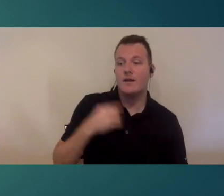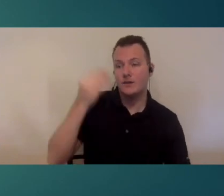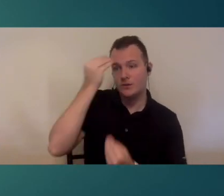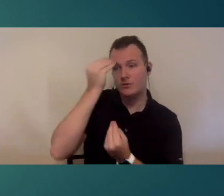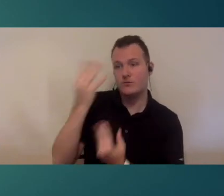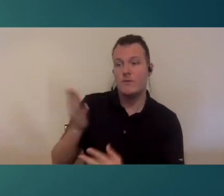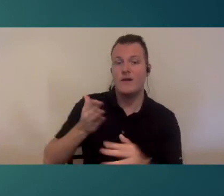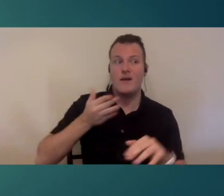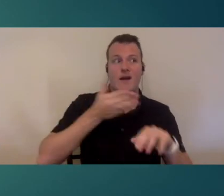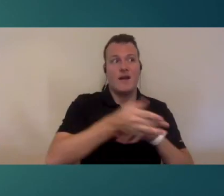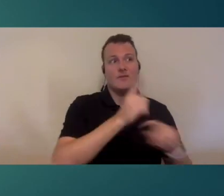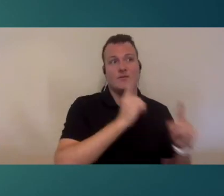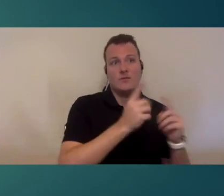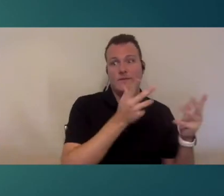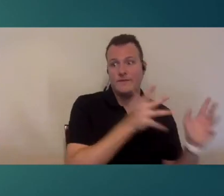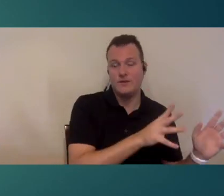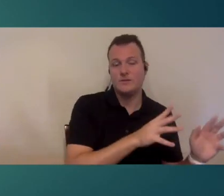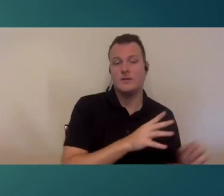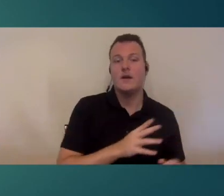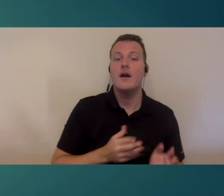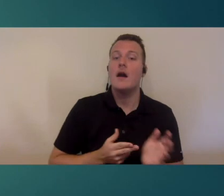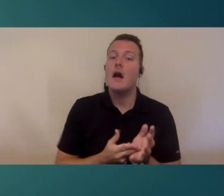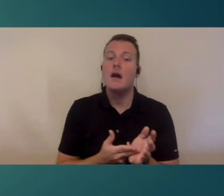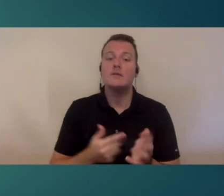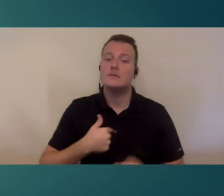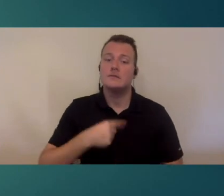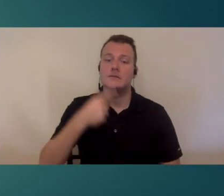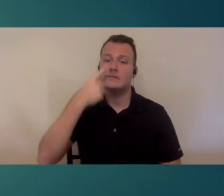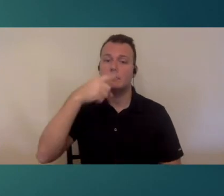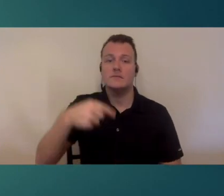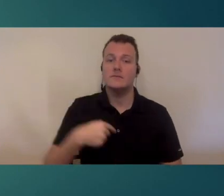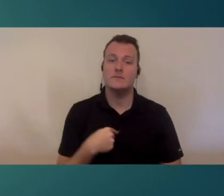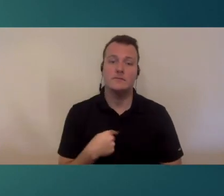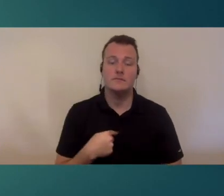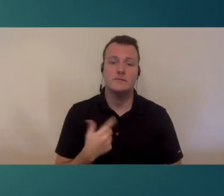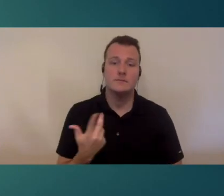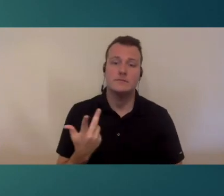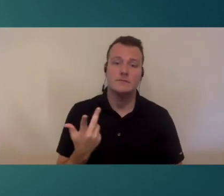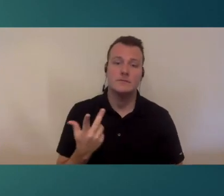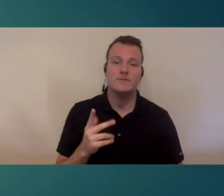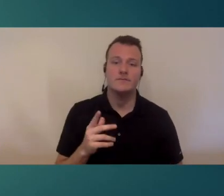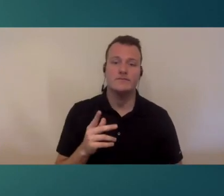to you after that?' Personally I don't mind it, all within a reasonable